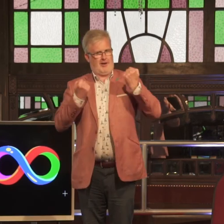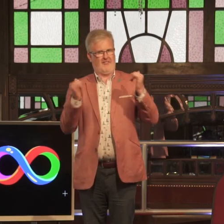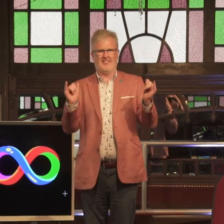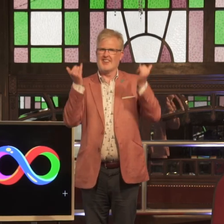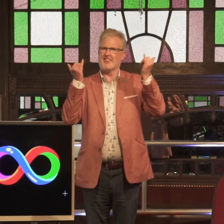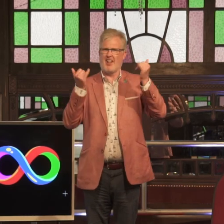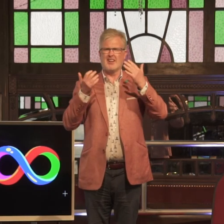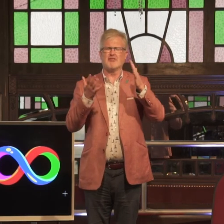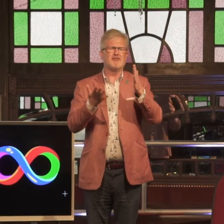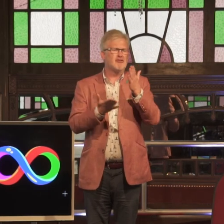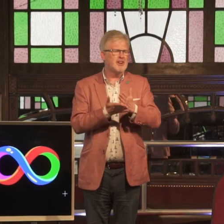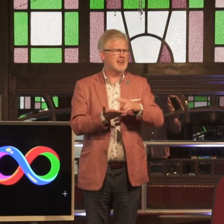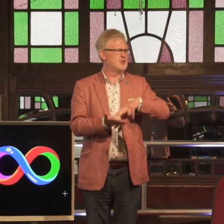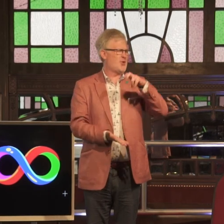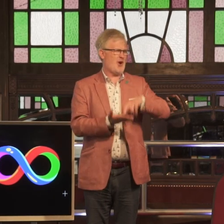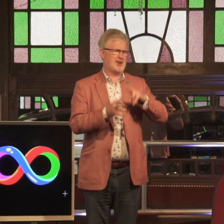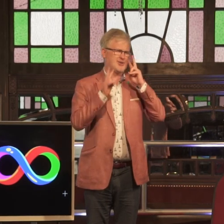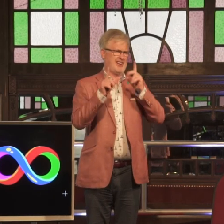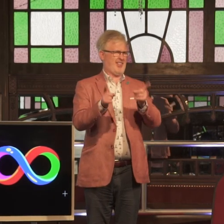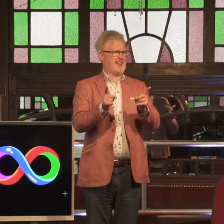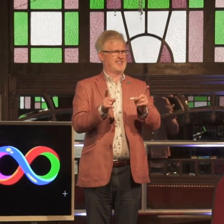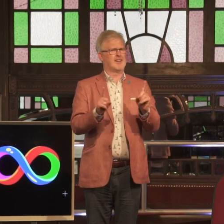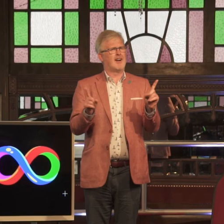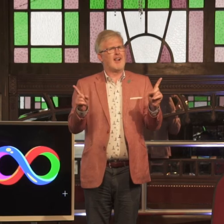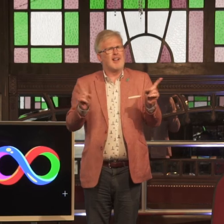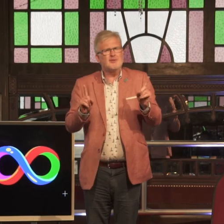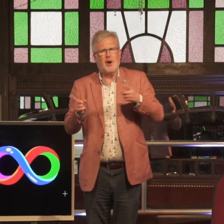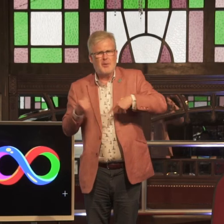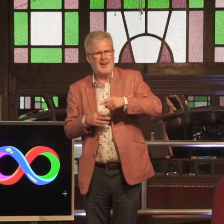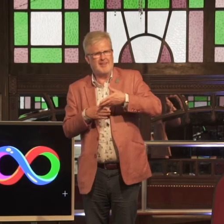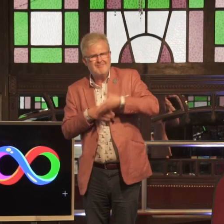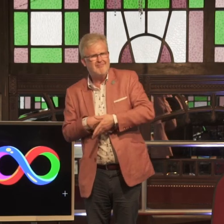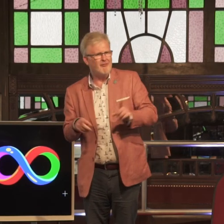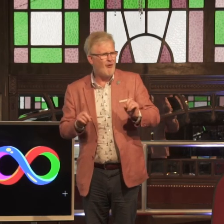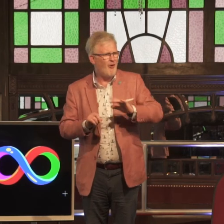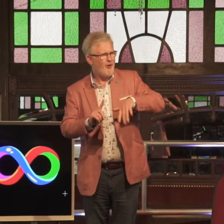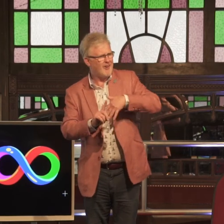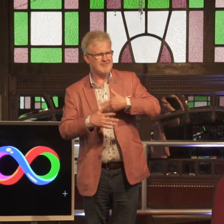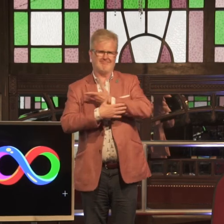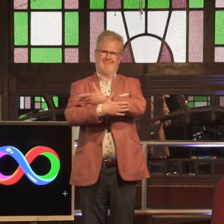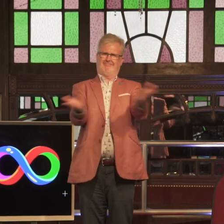who came through our doors for that Edinburgh Deaf Festival, and it was such a joy to see and that's what we worked for